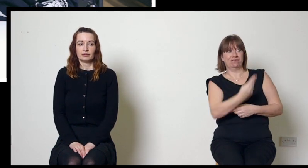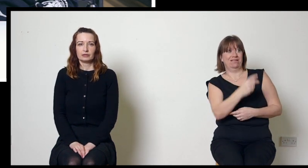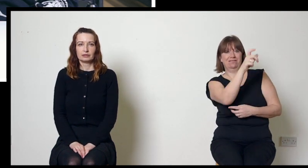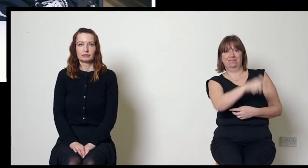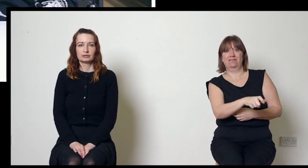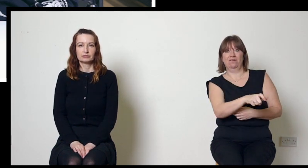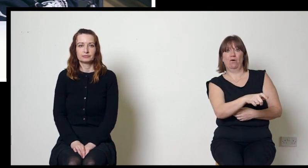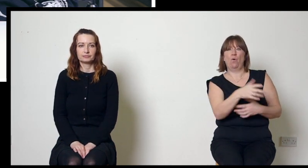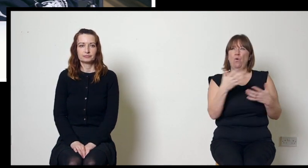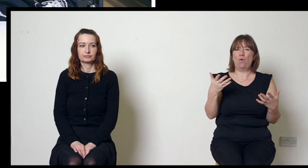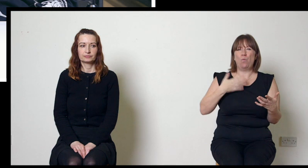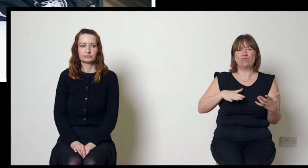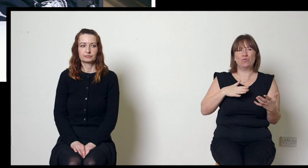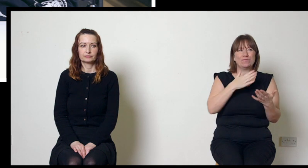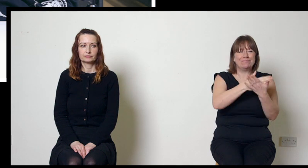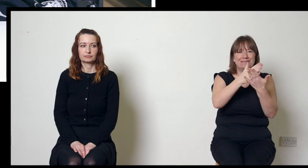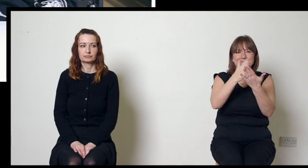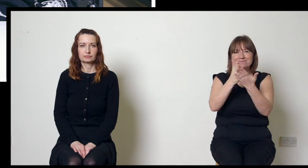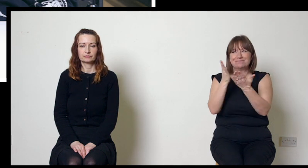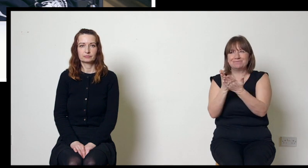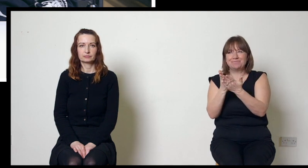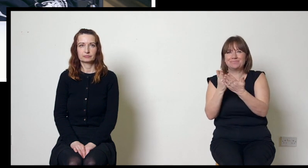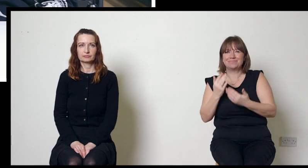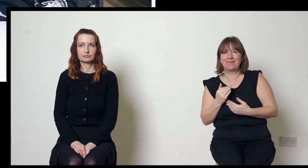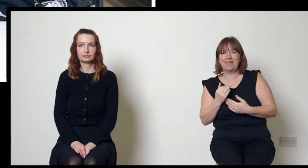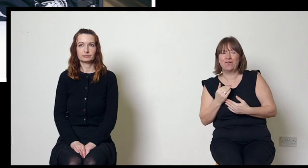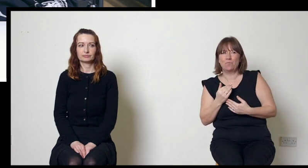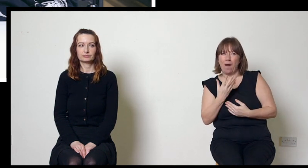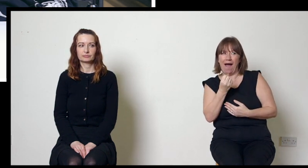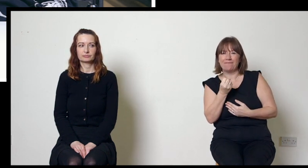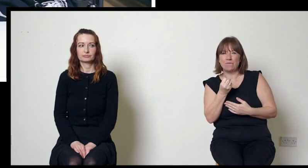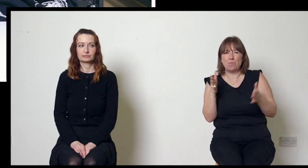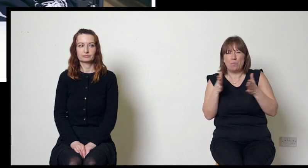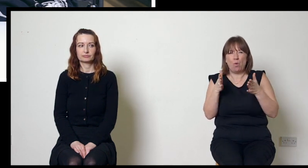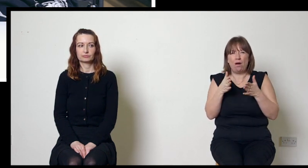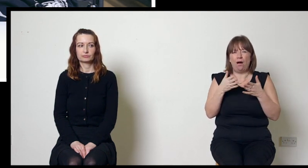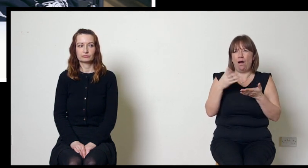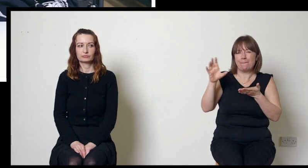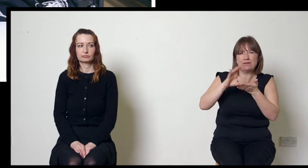or do we want to split it up? And it was with that group, so we should we have some smaller commissions, small pockets of funding